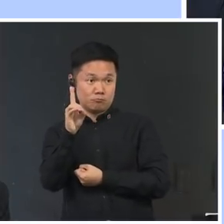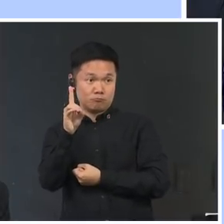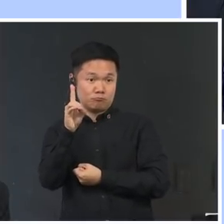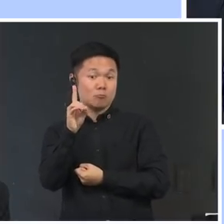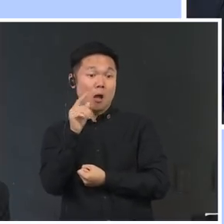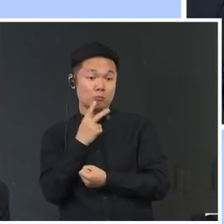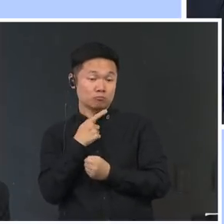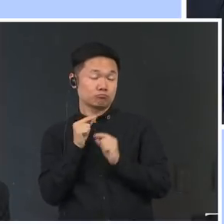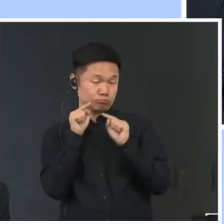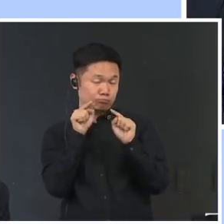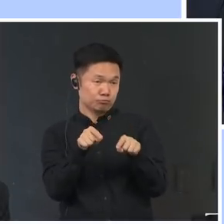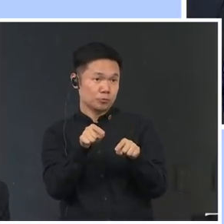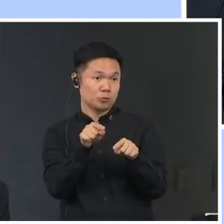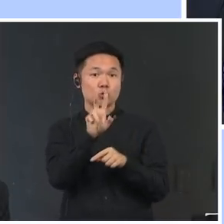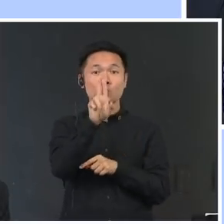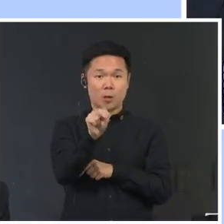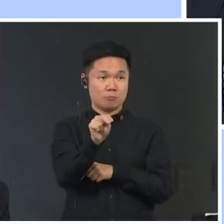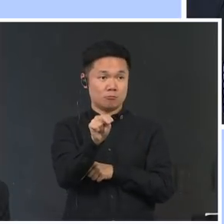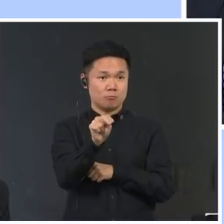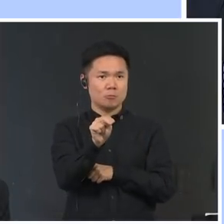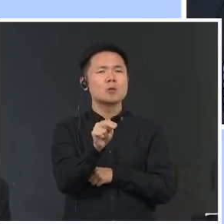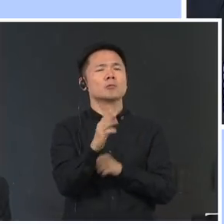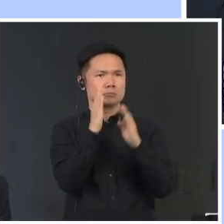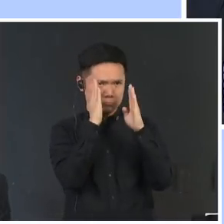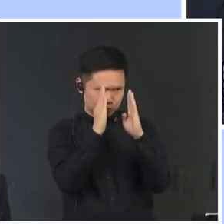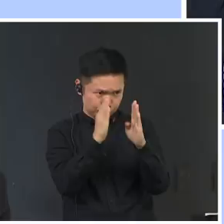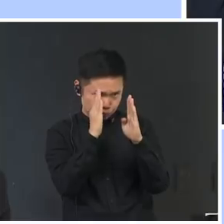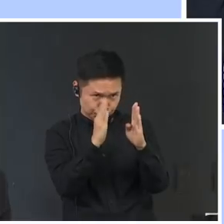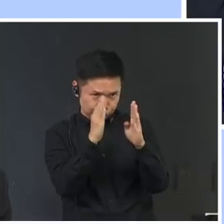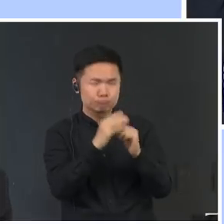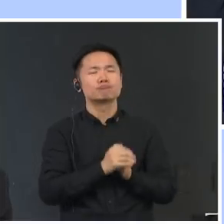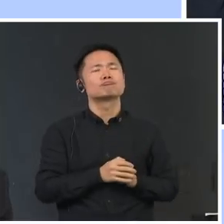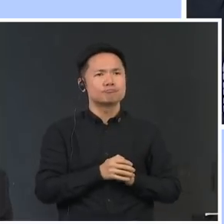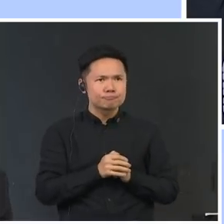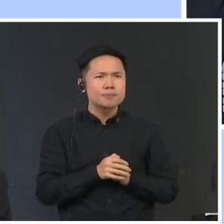In 2006, December, at the UN, a Convention on the Rights of Persons with Disabilities was adopted and resolved.